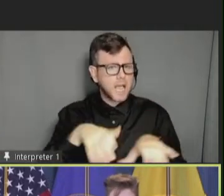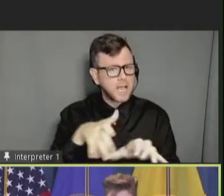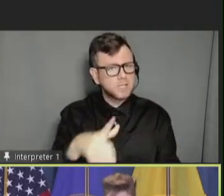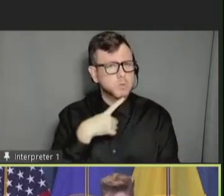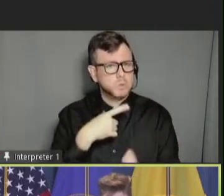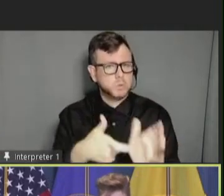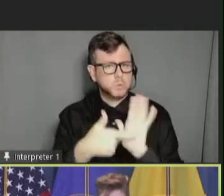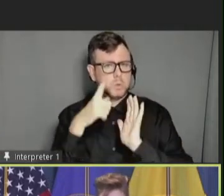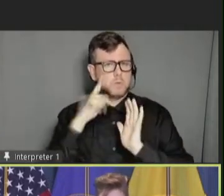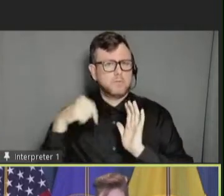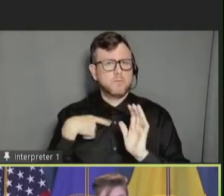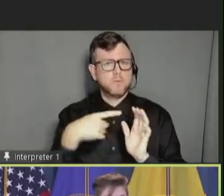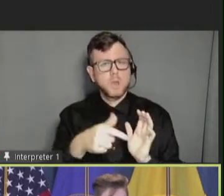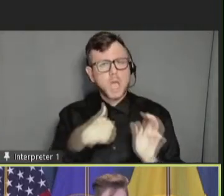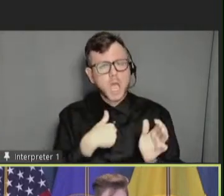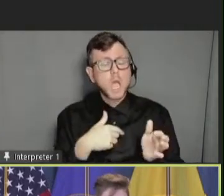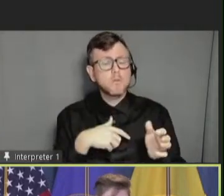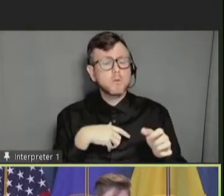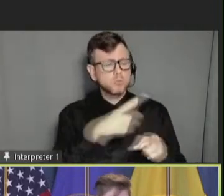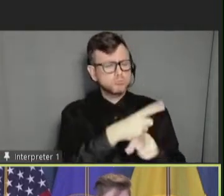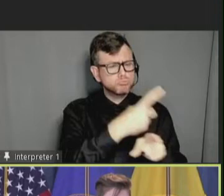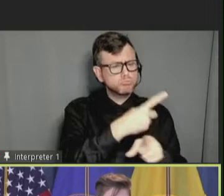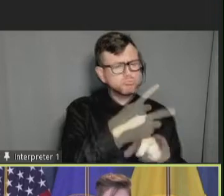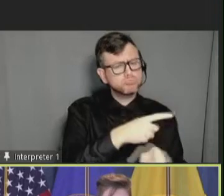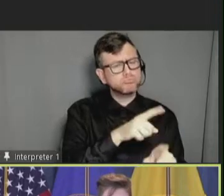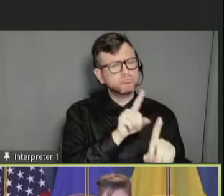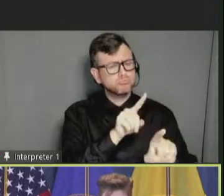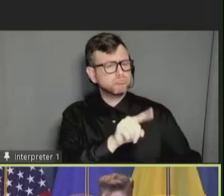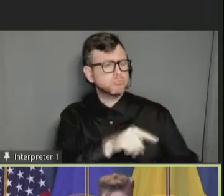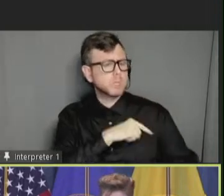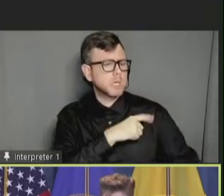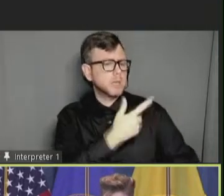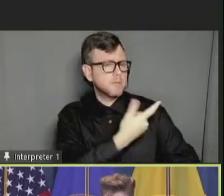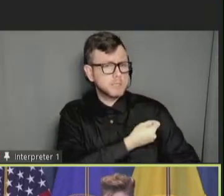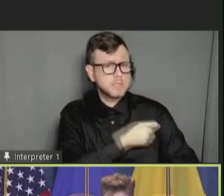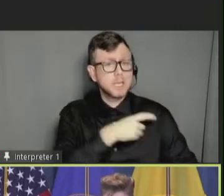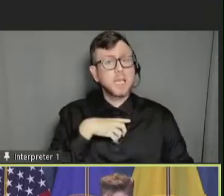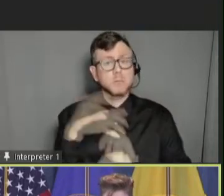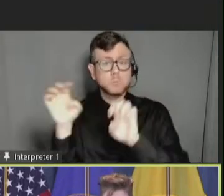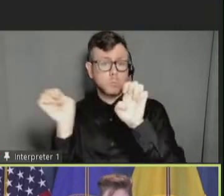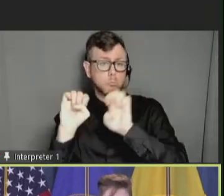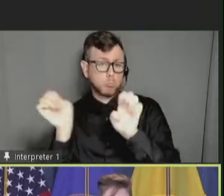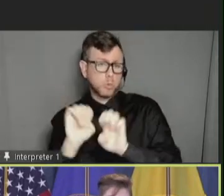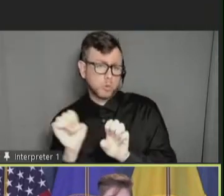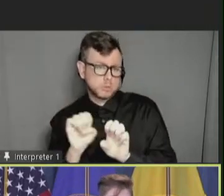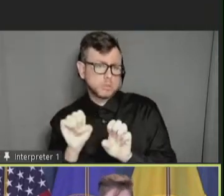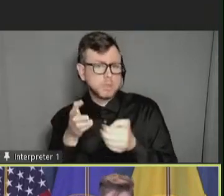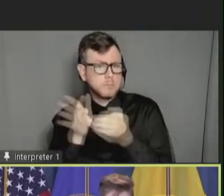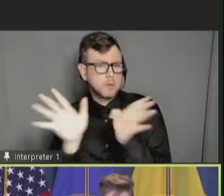vaccination programs and those for public health emergencies, like COVID-19. And this tool allows